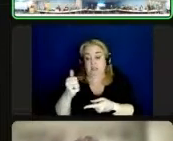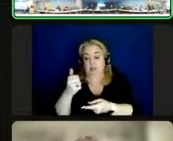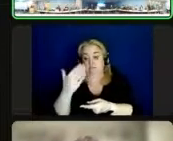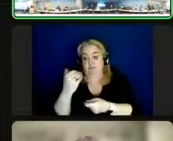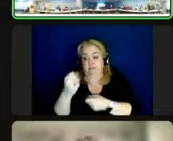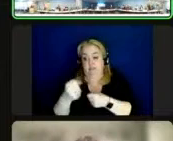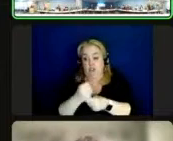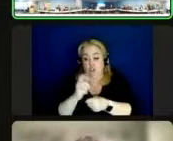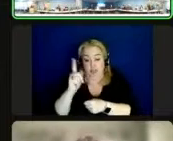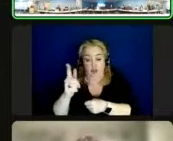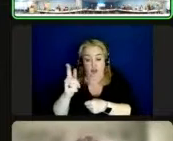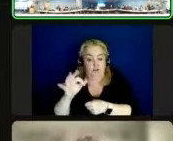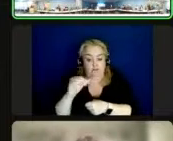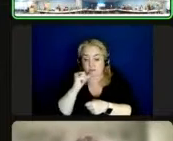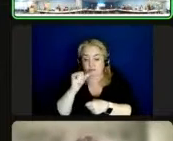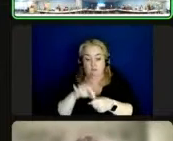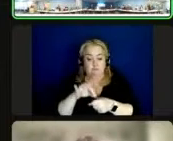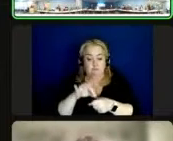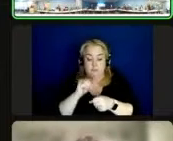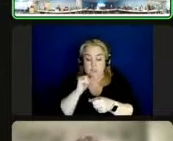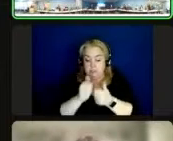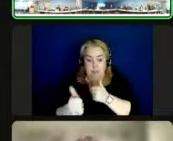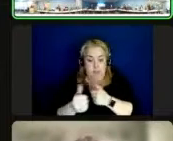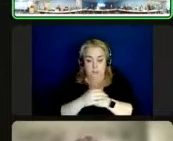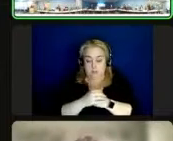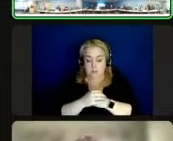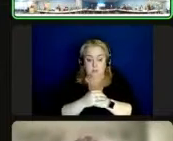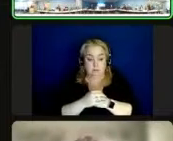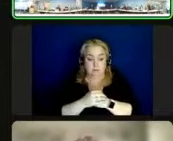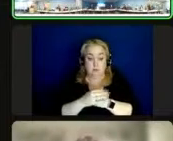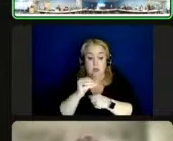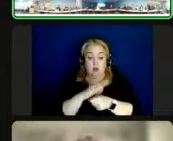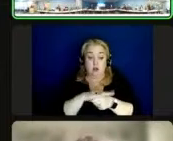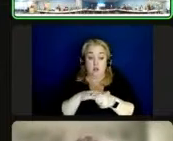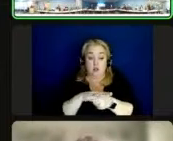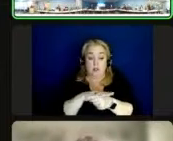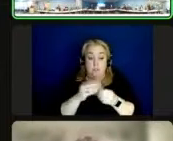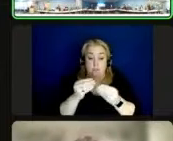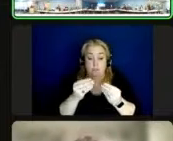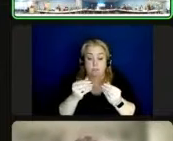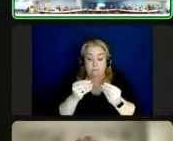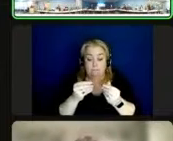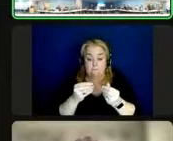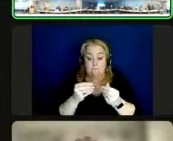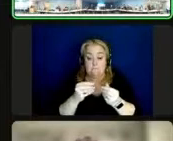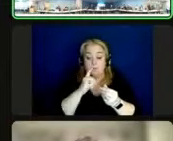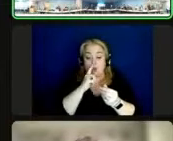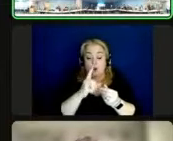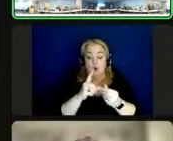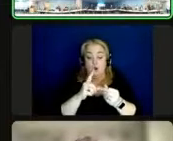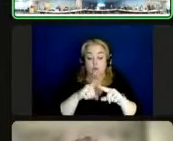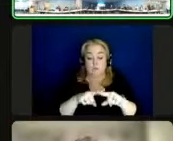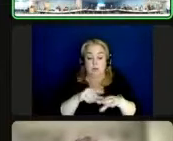SUCH REVENUES COULD BE SUDDENLY WITHOUT FUNDING.